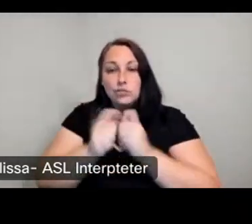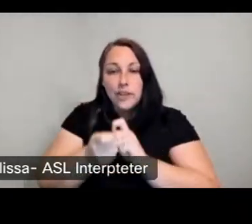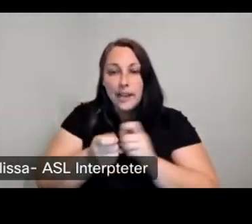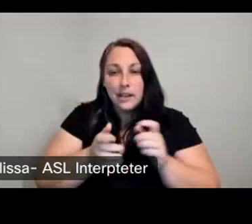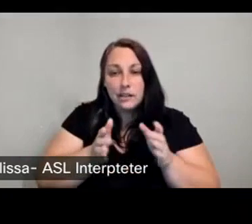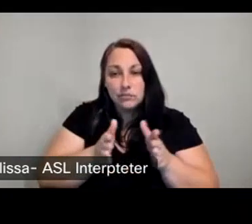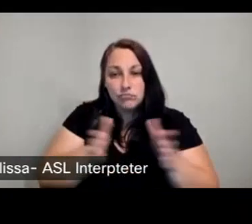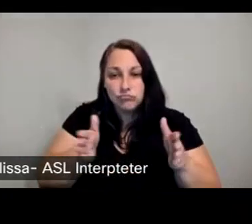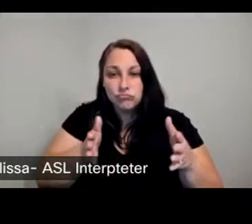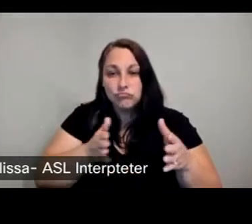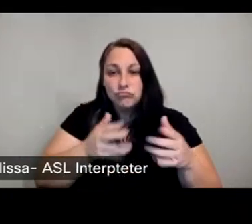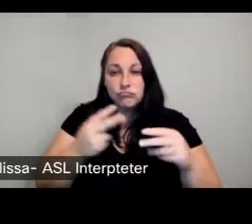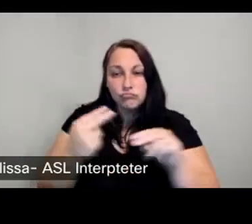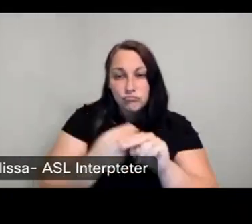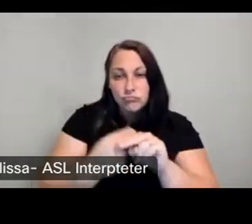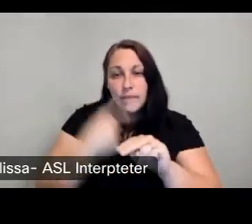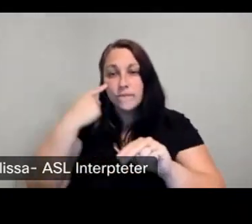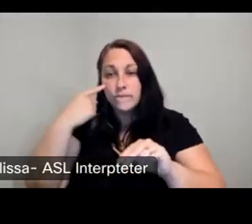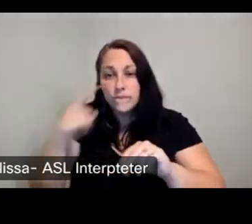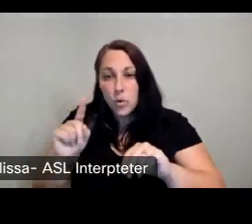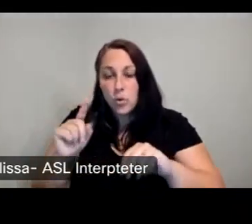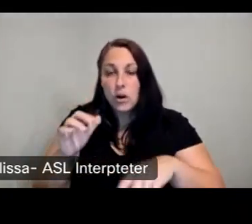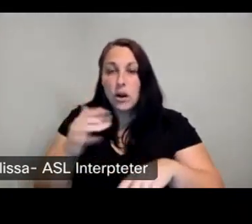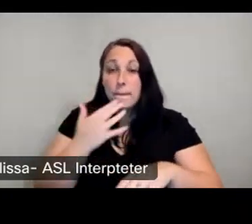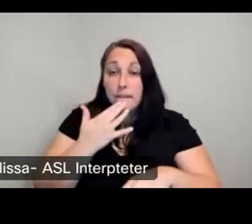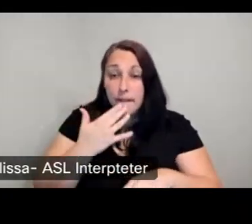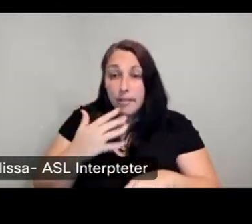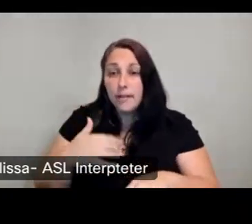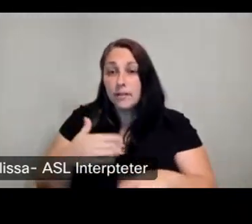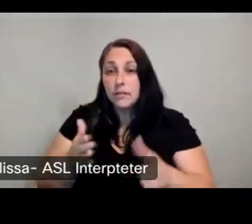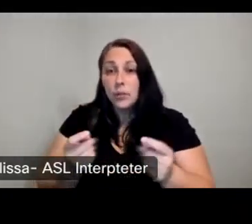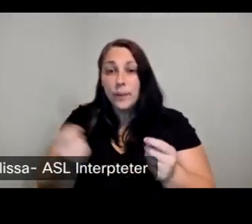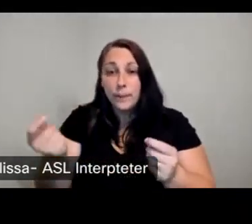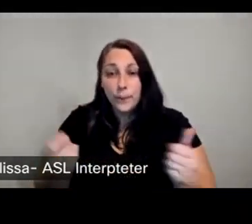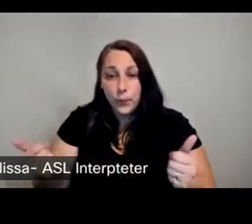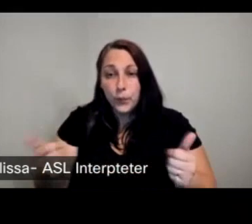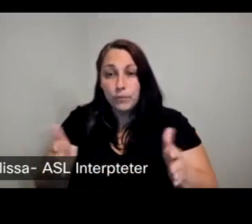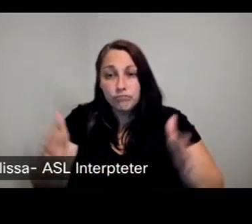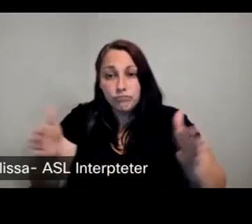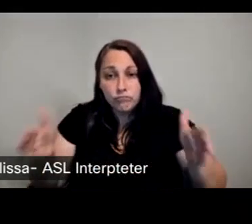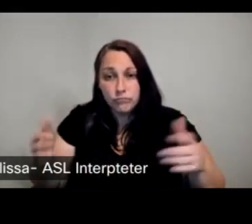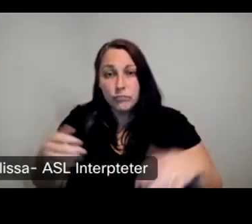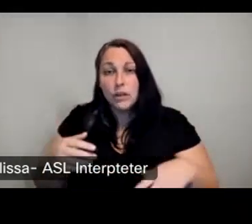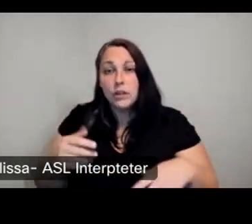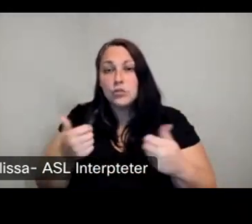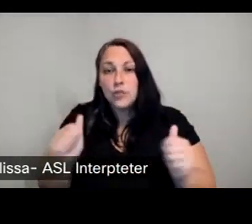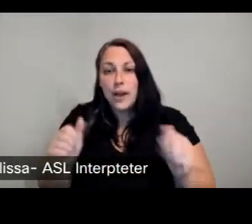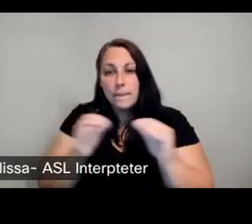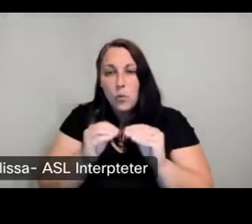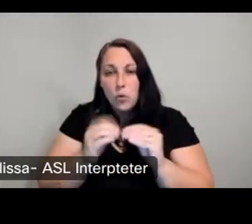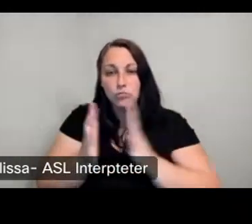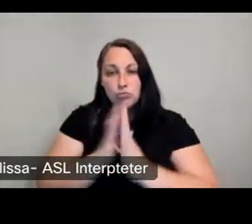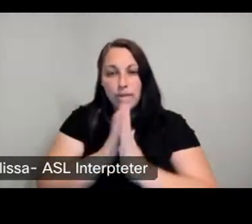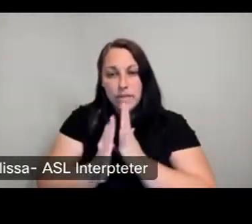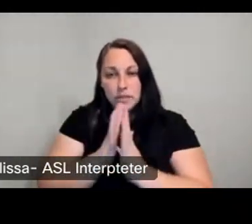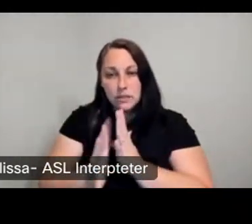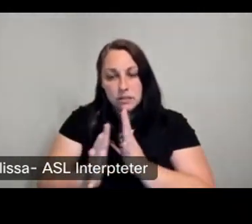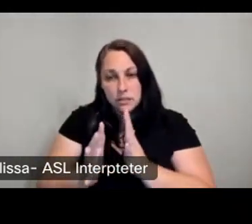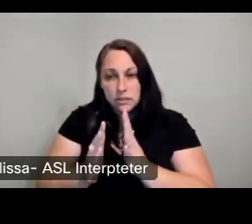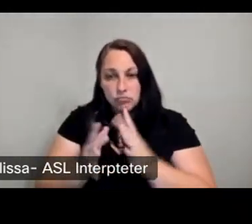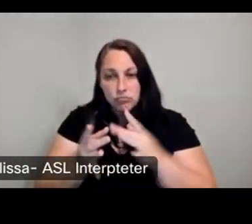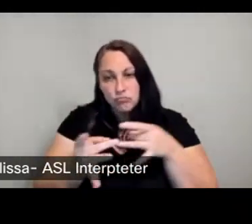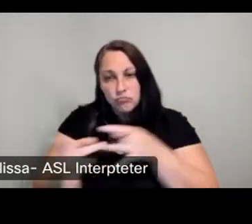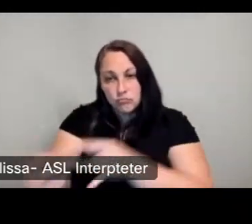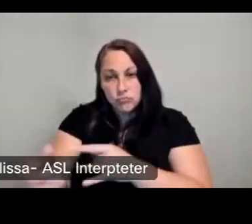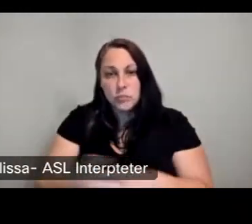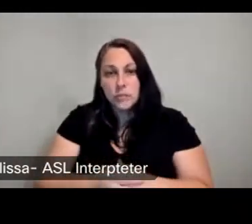um coloring the the asphalt um and um establishing more um coordination with with The Pedestrian